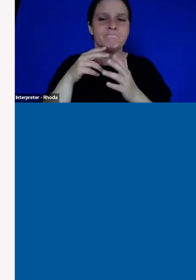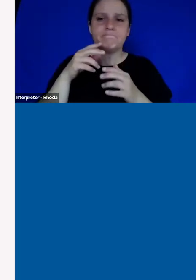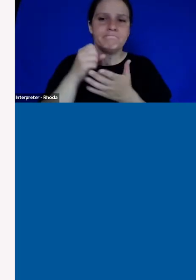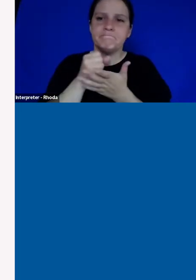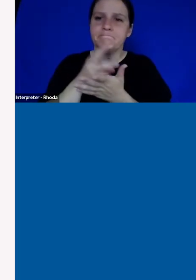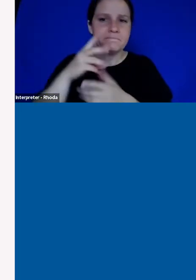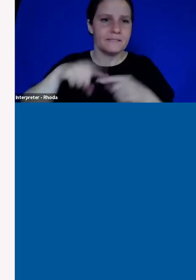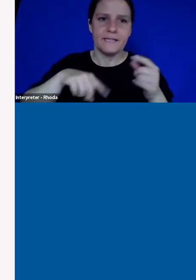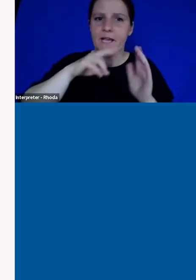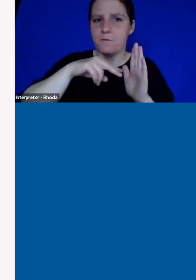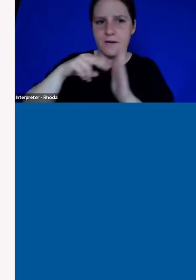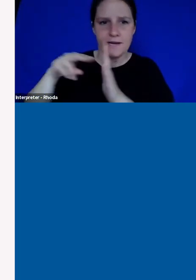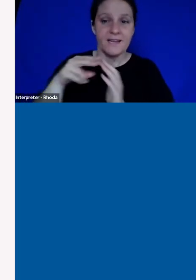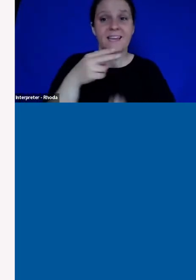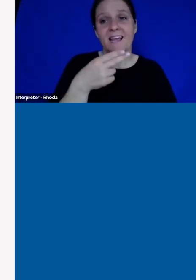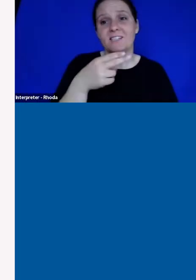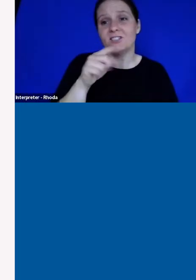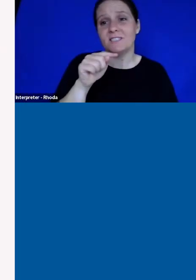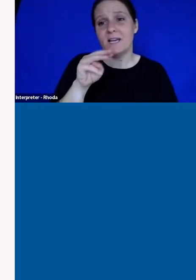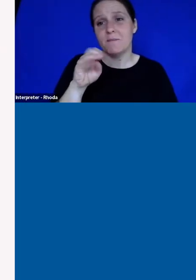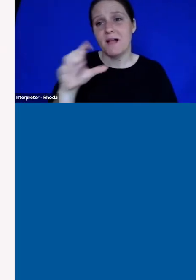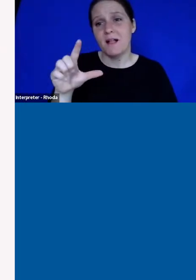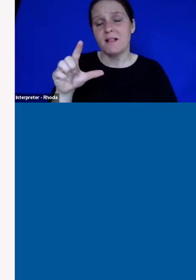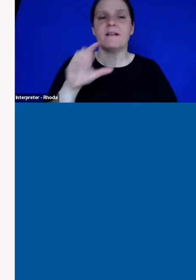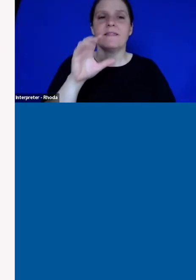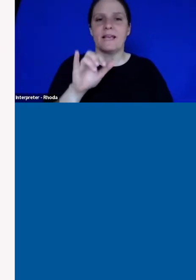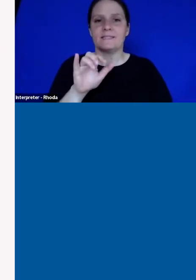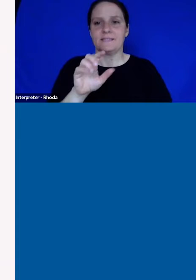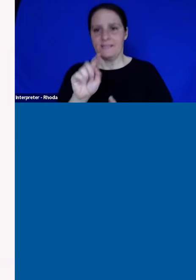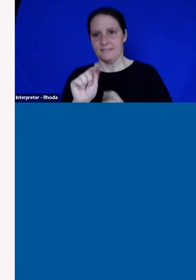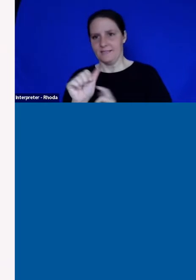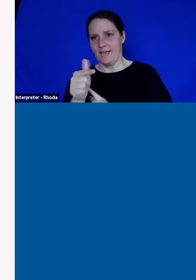In HTML, it's quite literally the tag. We have your image source, file whatever,